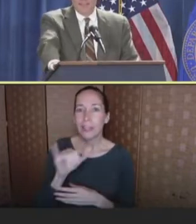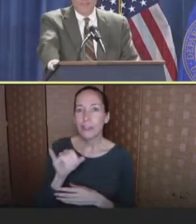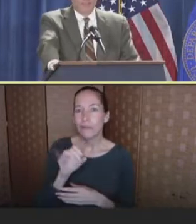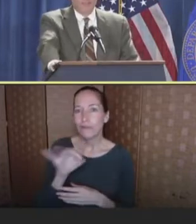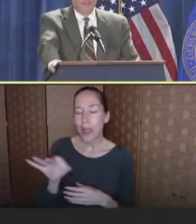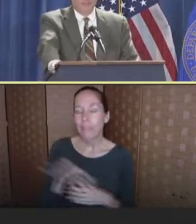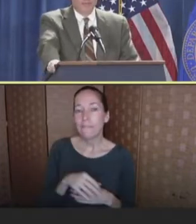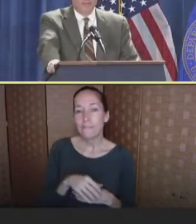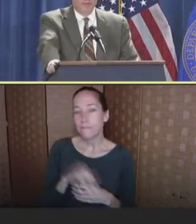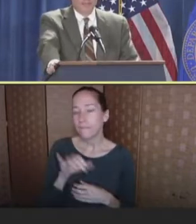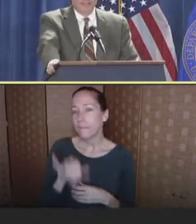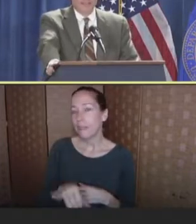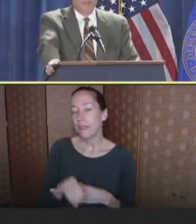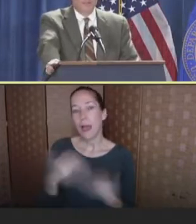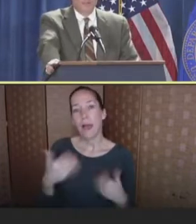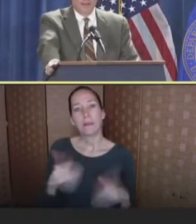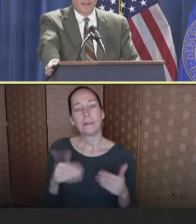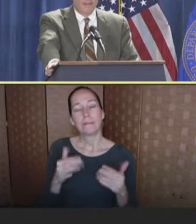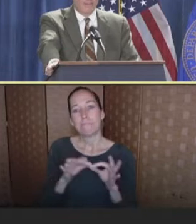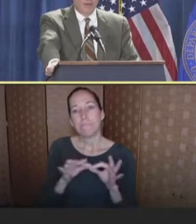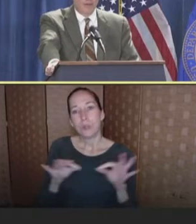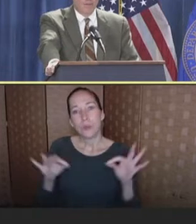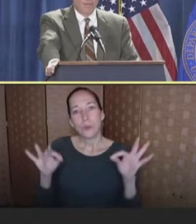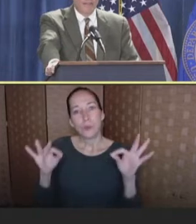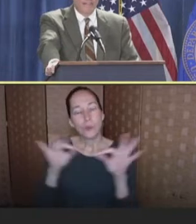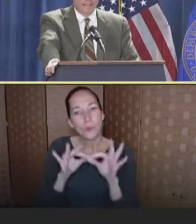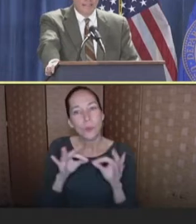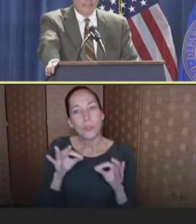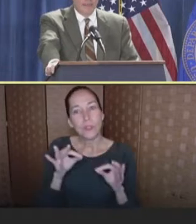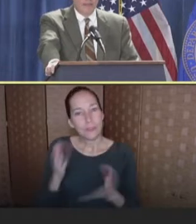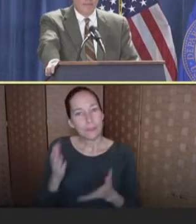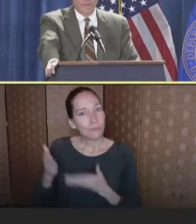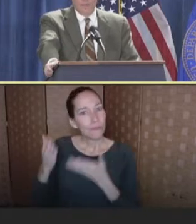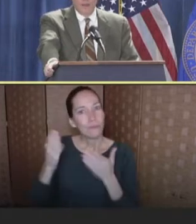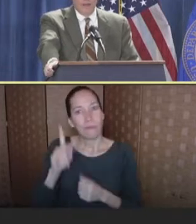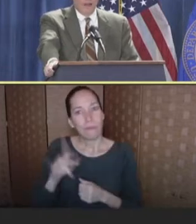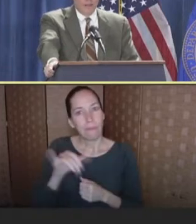That's an extremely important thing to have brought up.